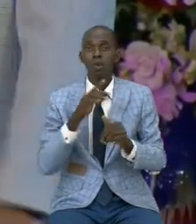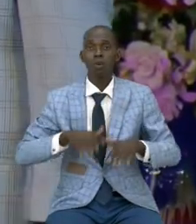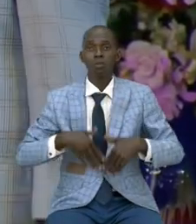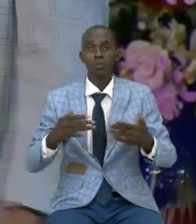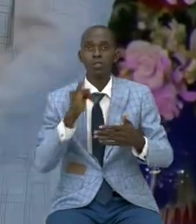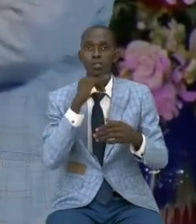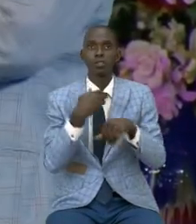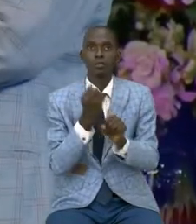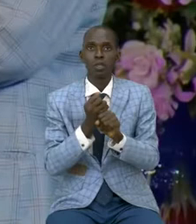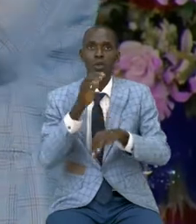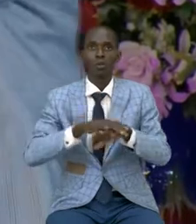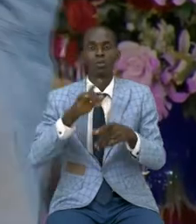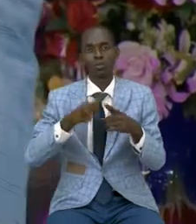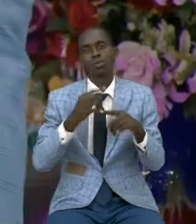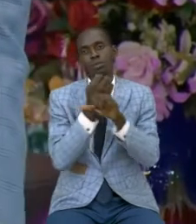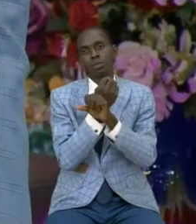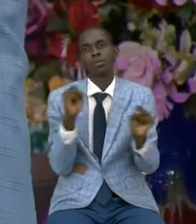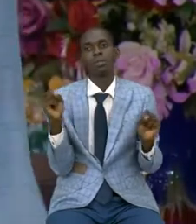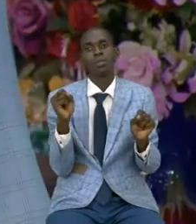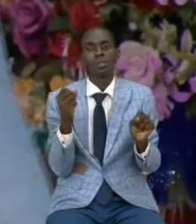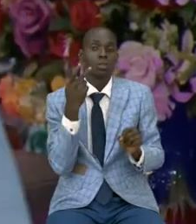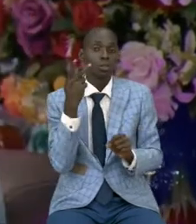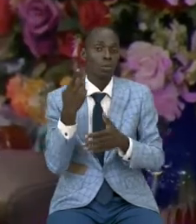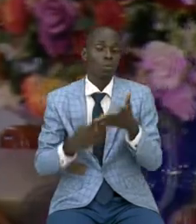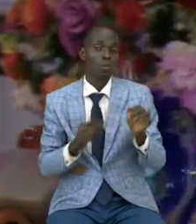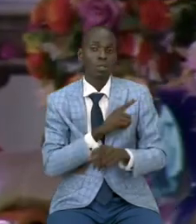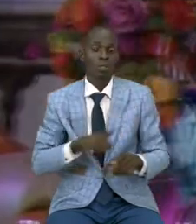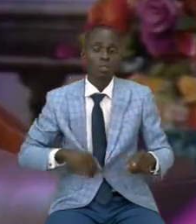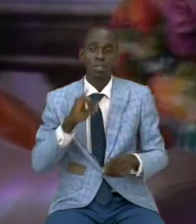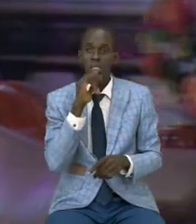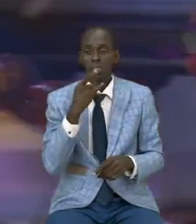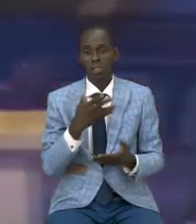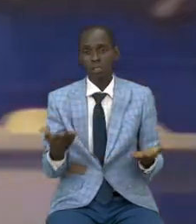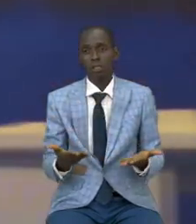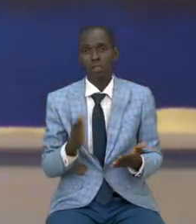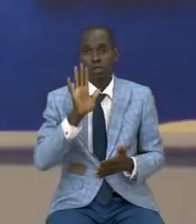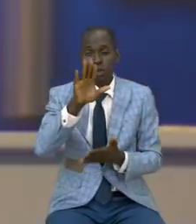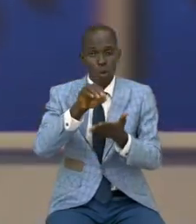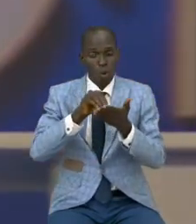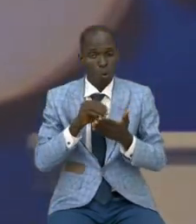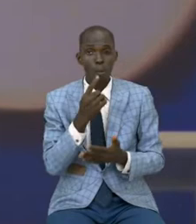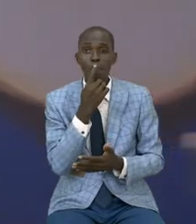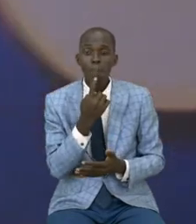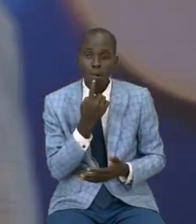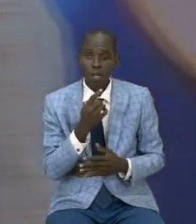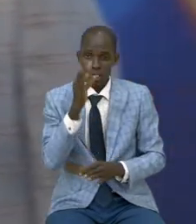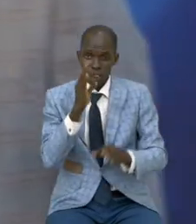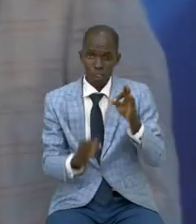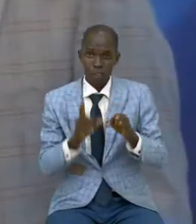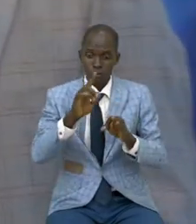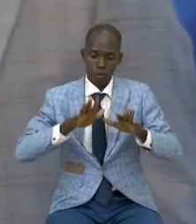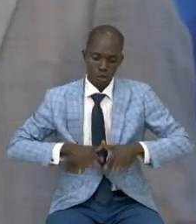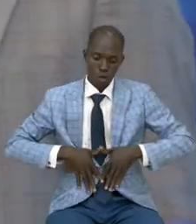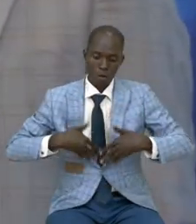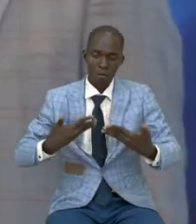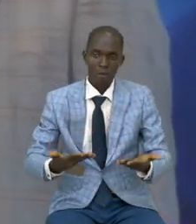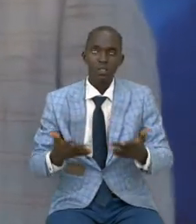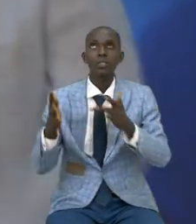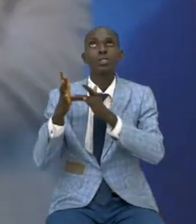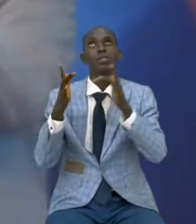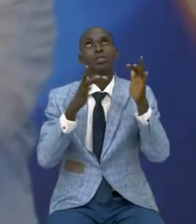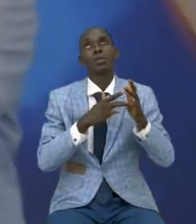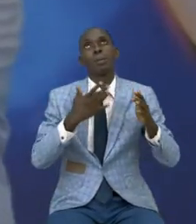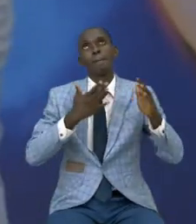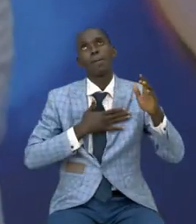unto salvation you see what the lord is saying your own mouth if you confess jesus my lord jesus